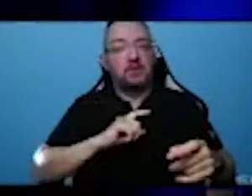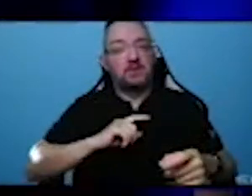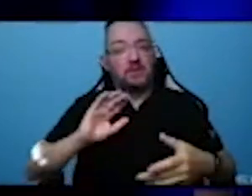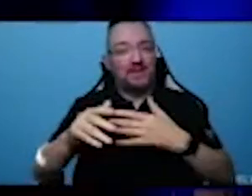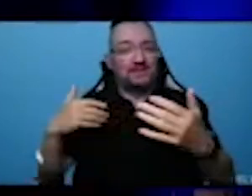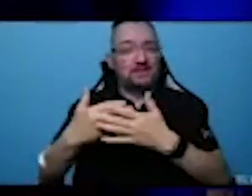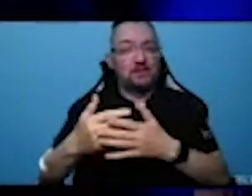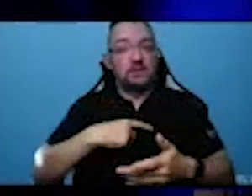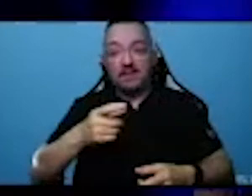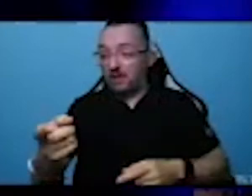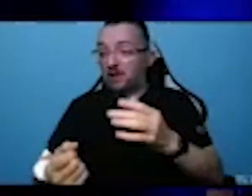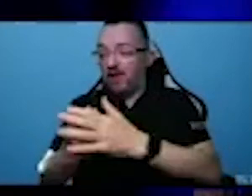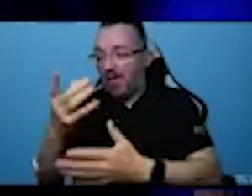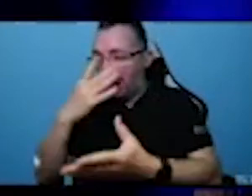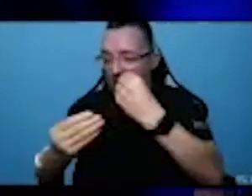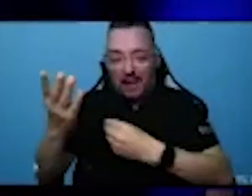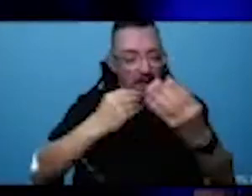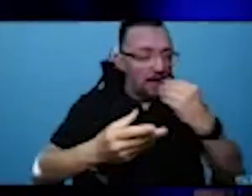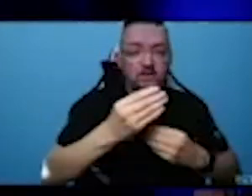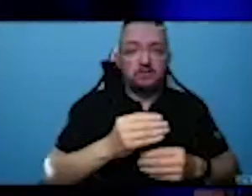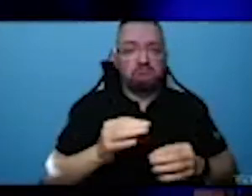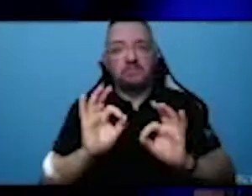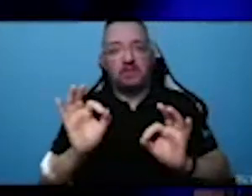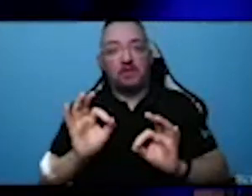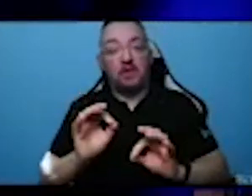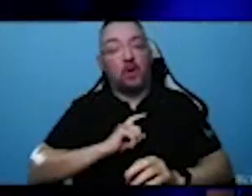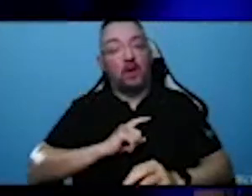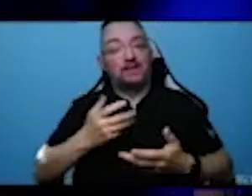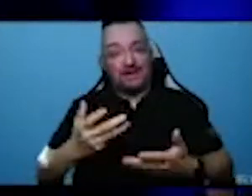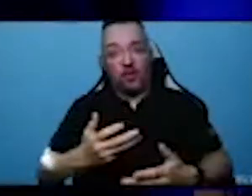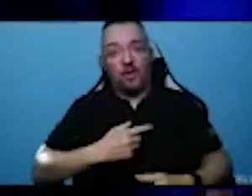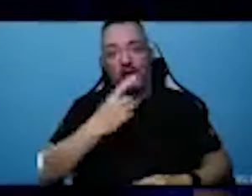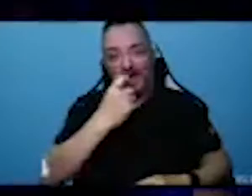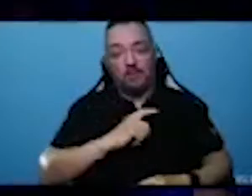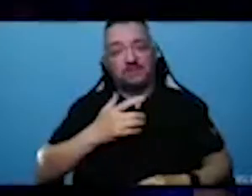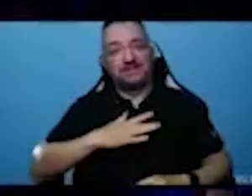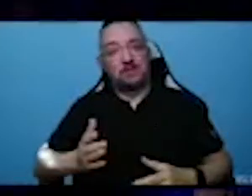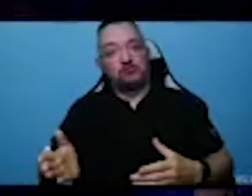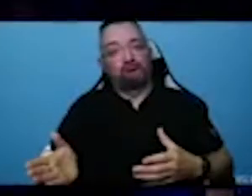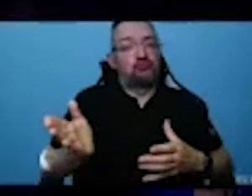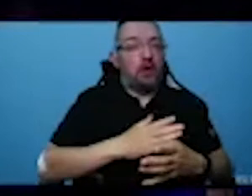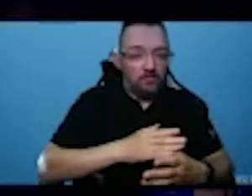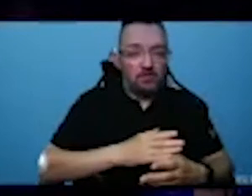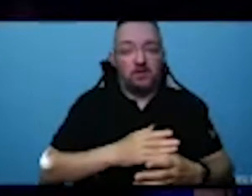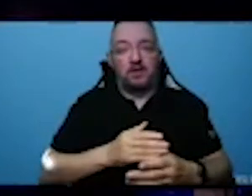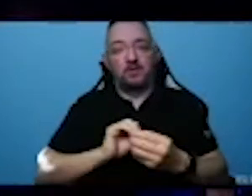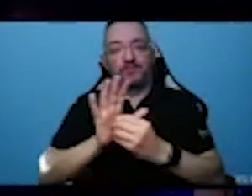us through Covid and could help us now as we attempt to recover from Covid. So global solidarities, data-sharing,